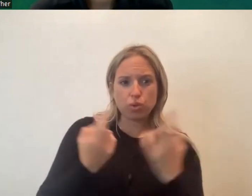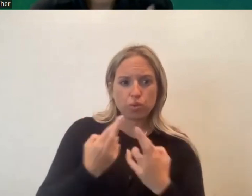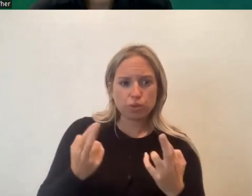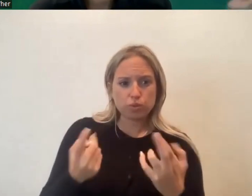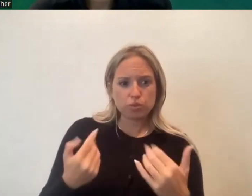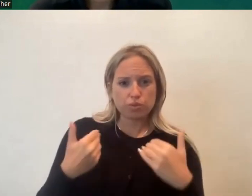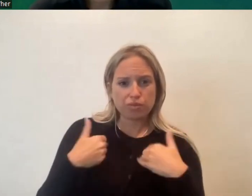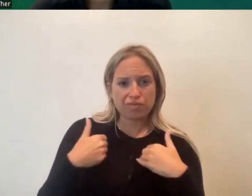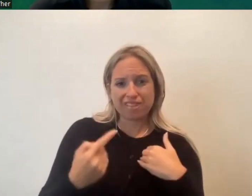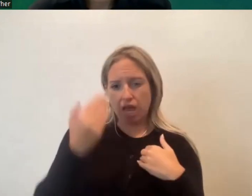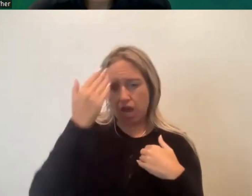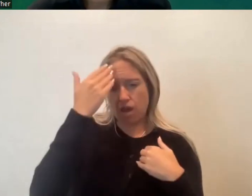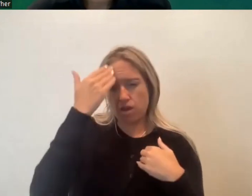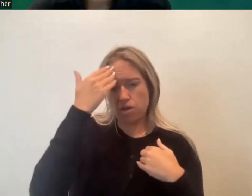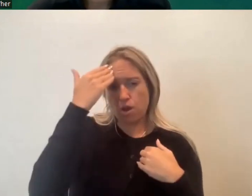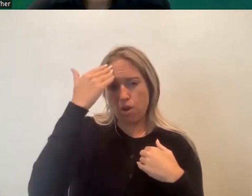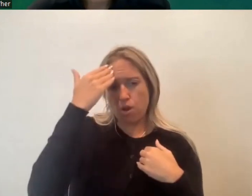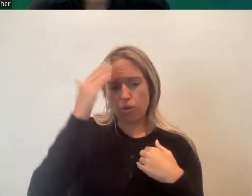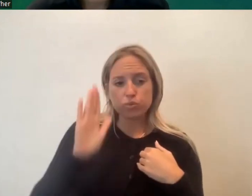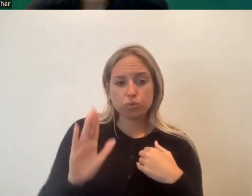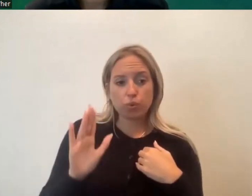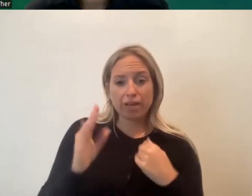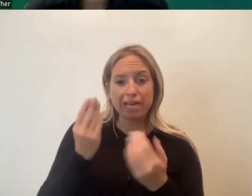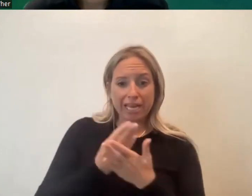I know it considers your income cause it's substantial gain for activity or at least